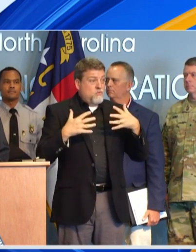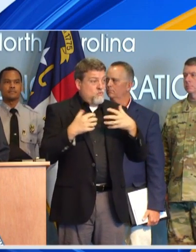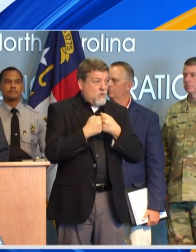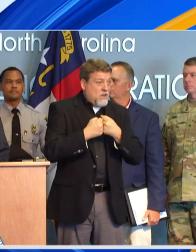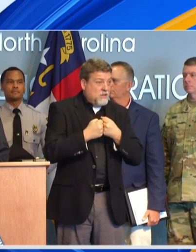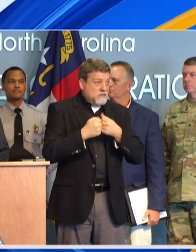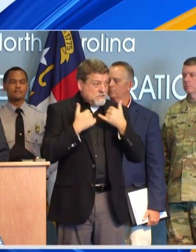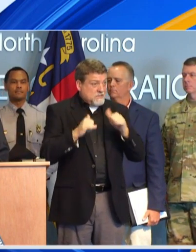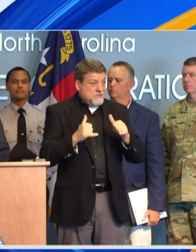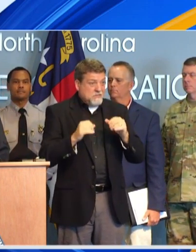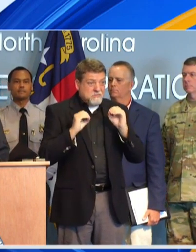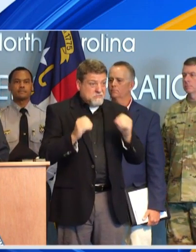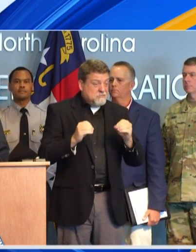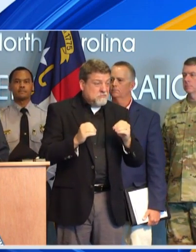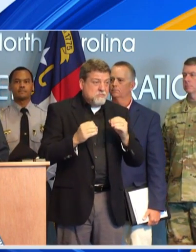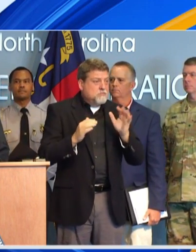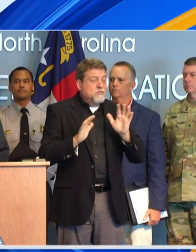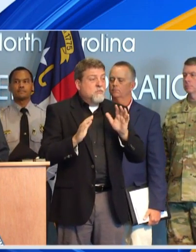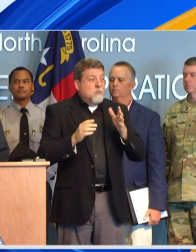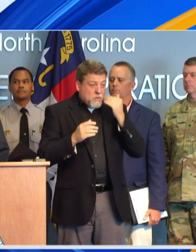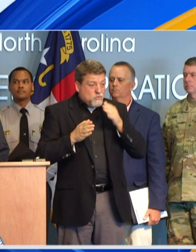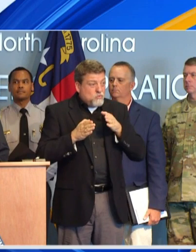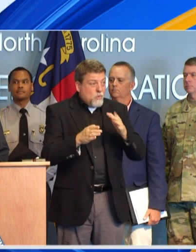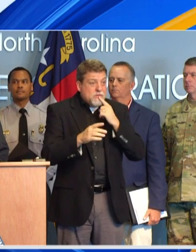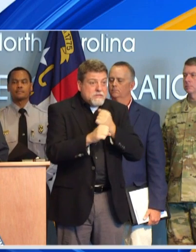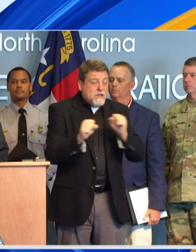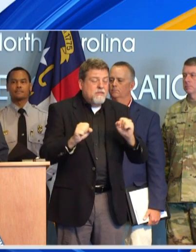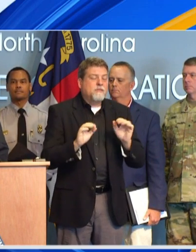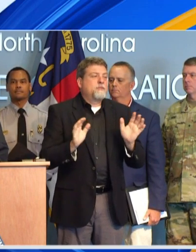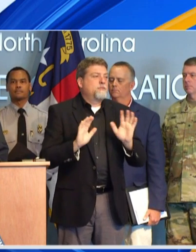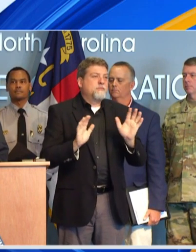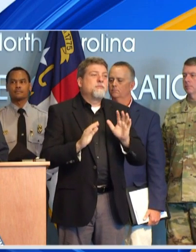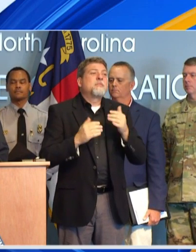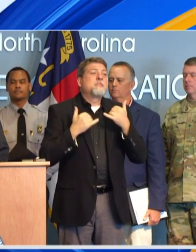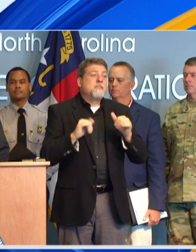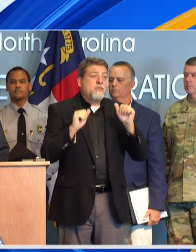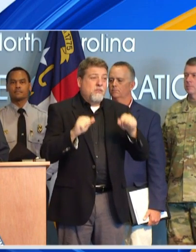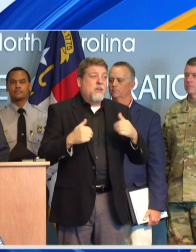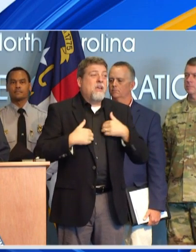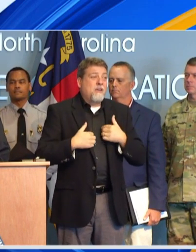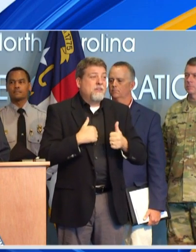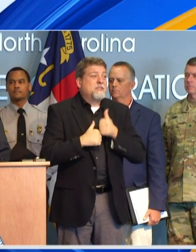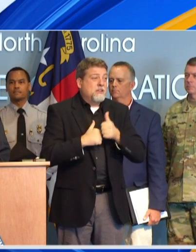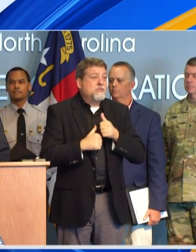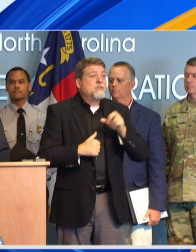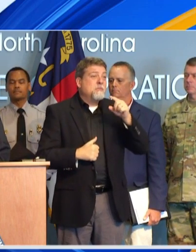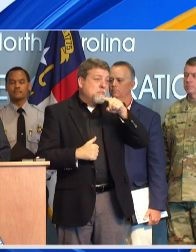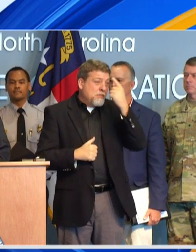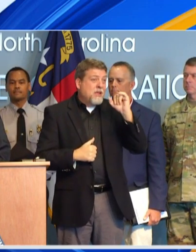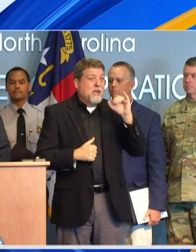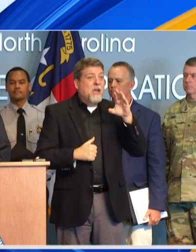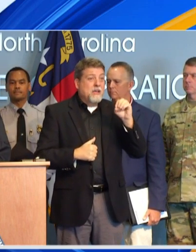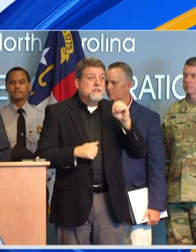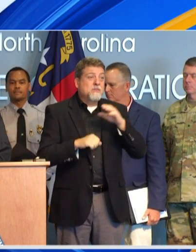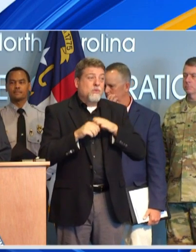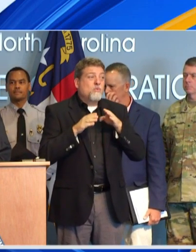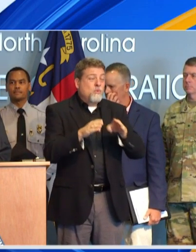ON OUR ROADWAYS DUE TO THE DANGEROUS TRAVEL CONDITIONS DURING THE EVENT. NOW, EVEN THOUGH YOU MAY NOT SEE ANYTHING ON THE ROAD